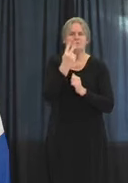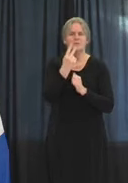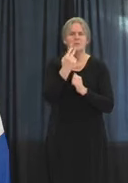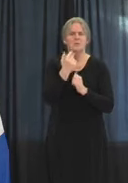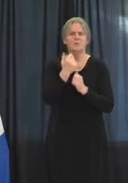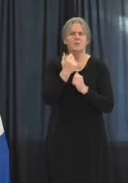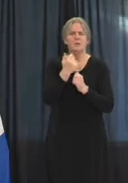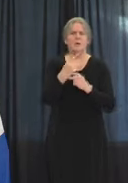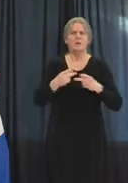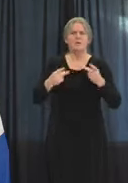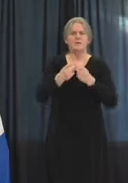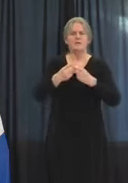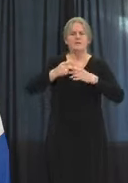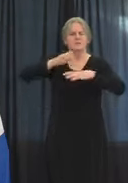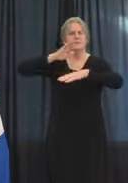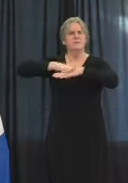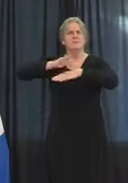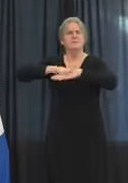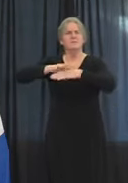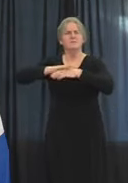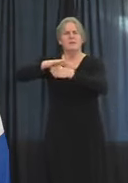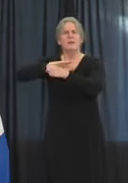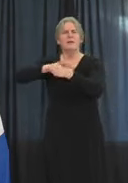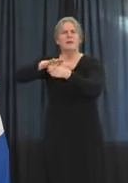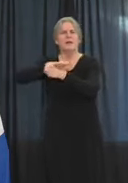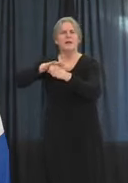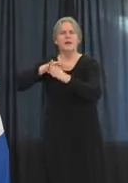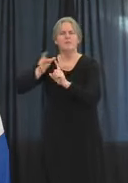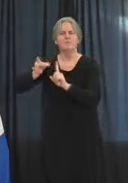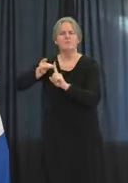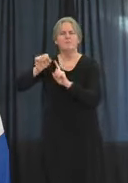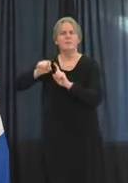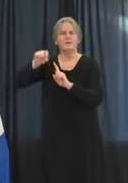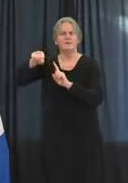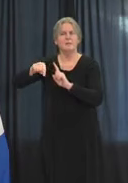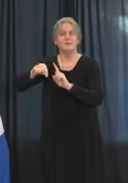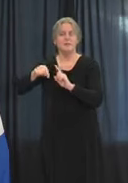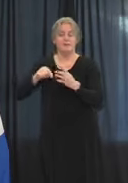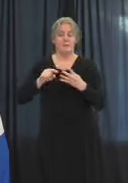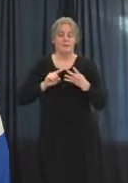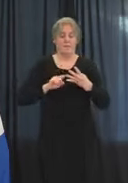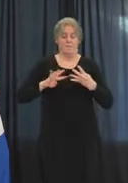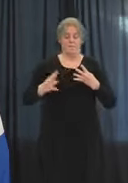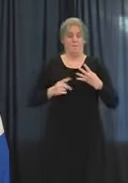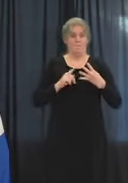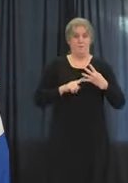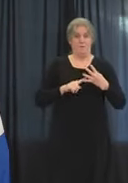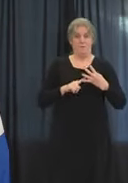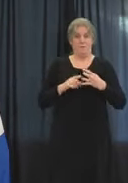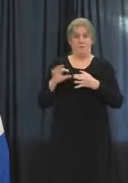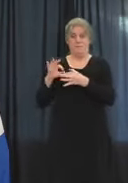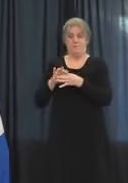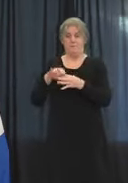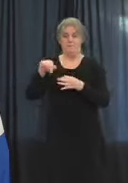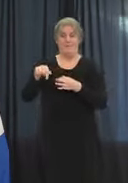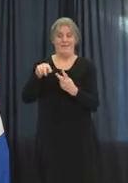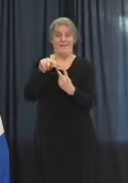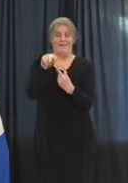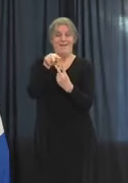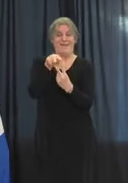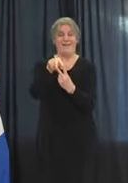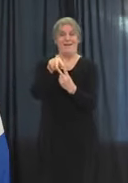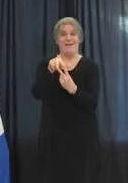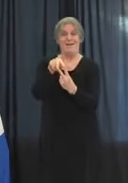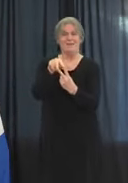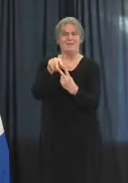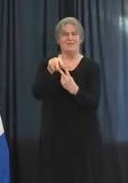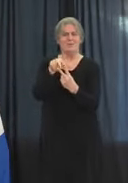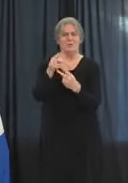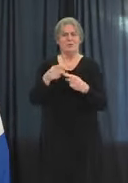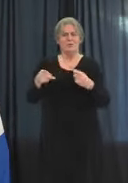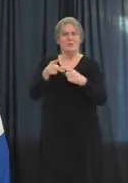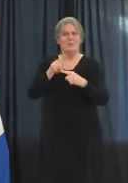had issued the warning for...